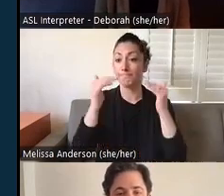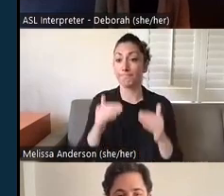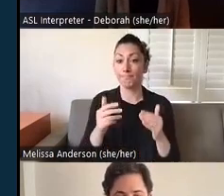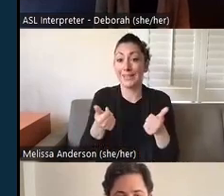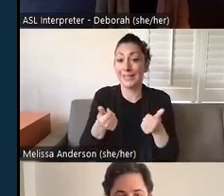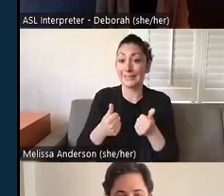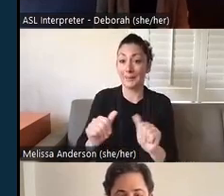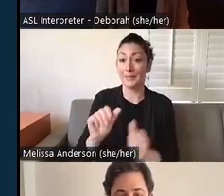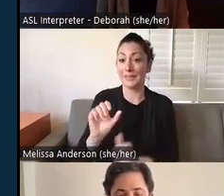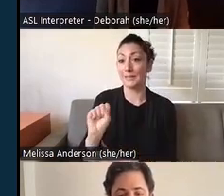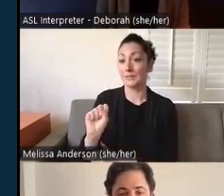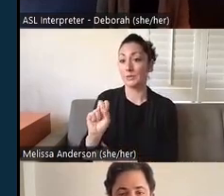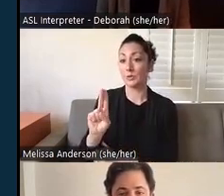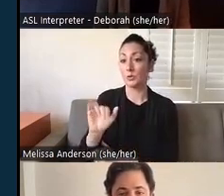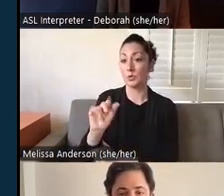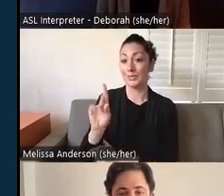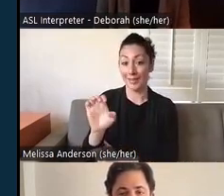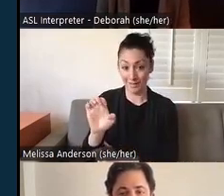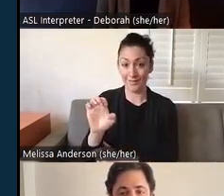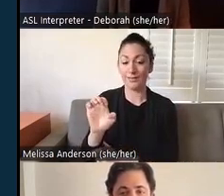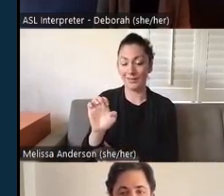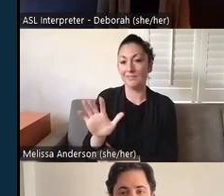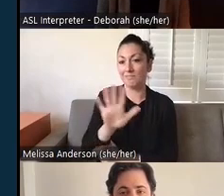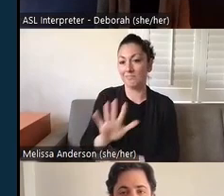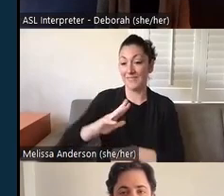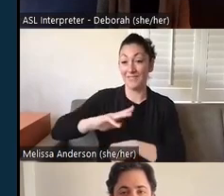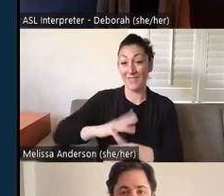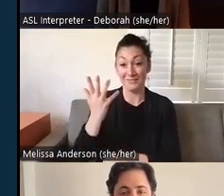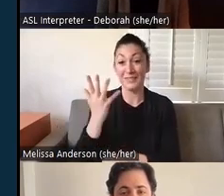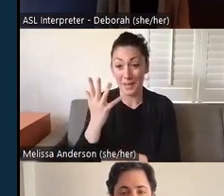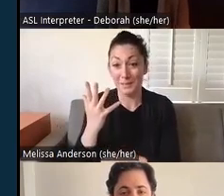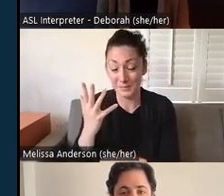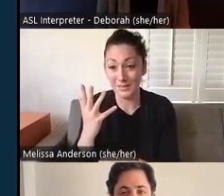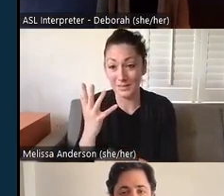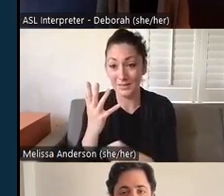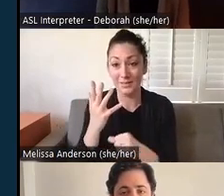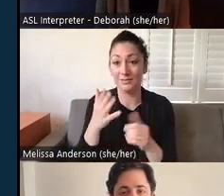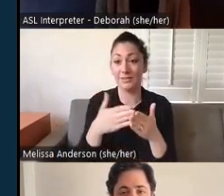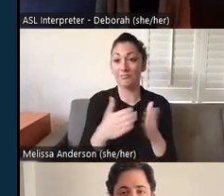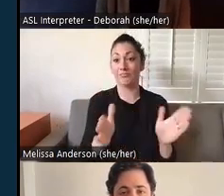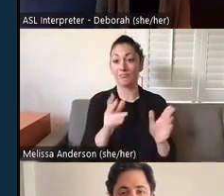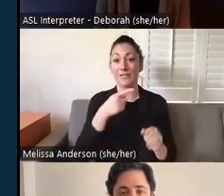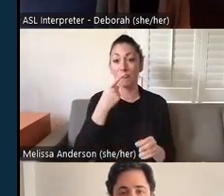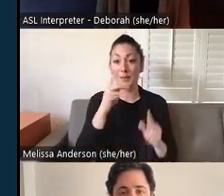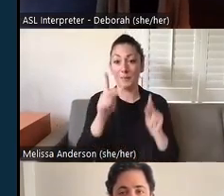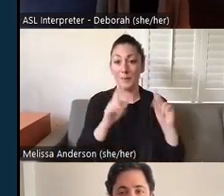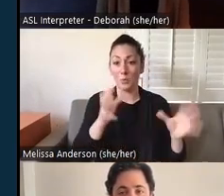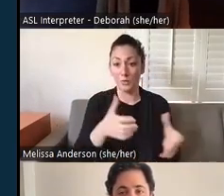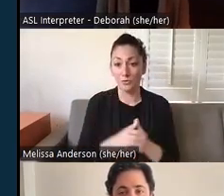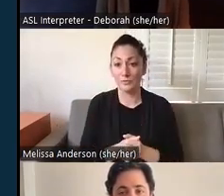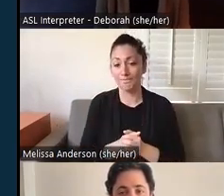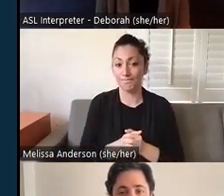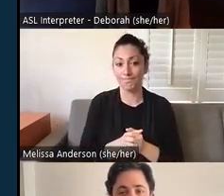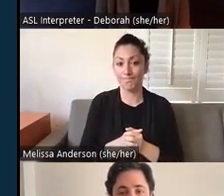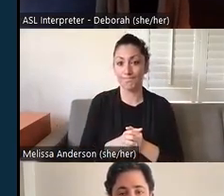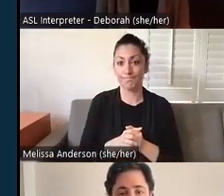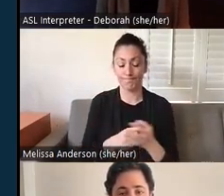deaf people experience 2 to 2 and a half times the higher risk of mood and anxiety disorders,